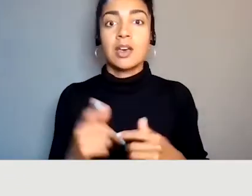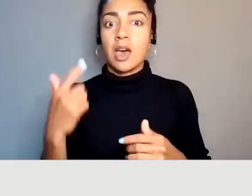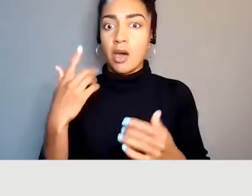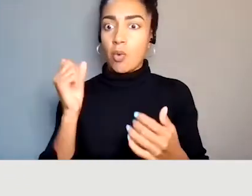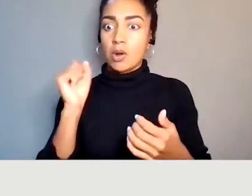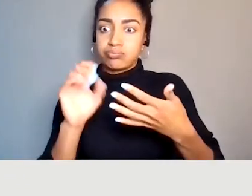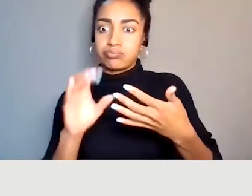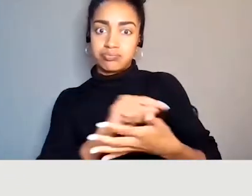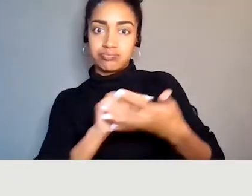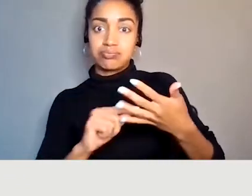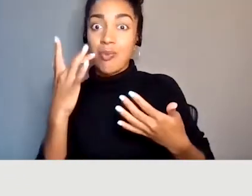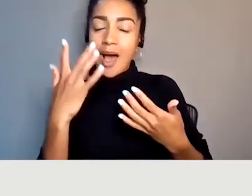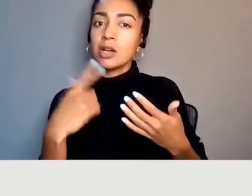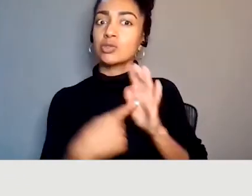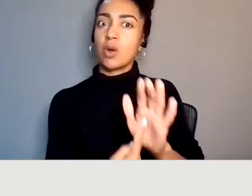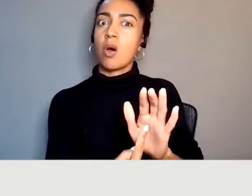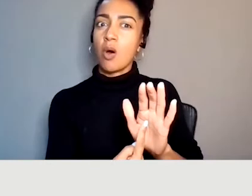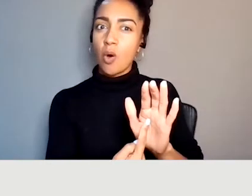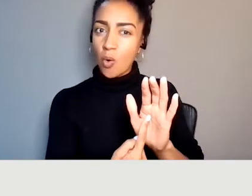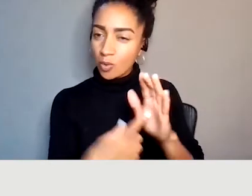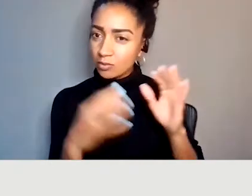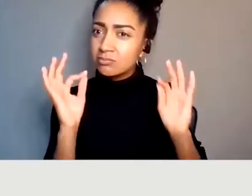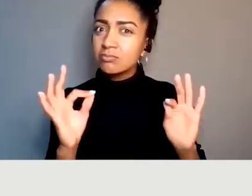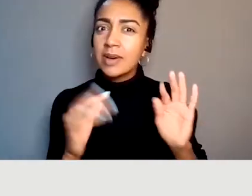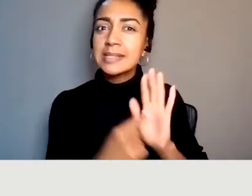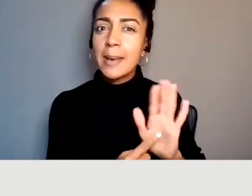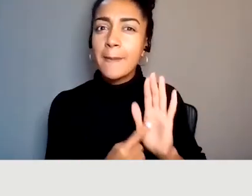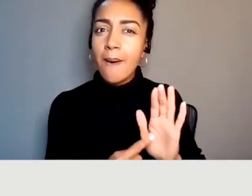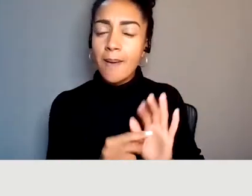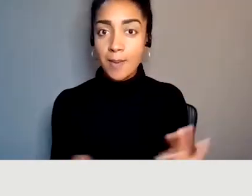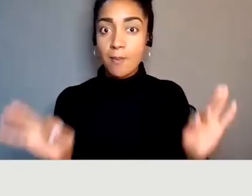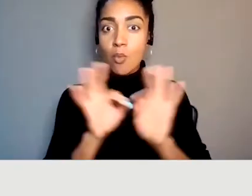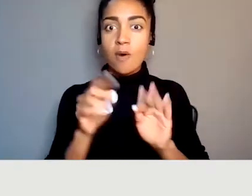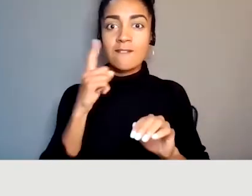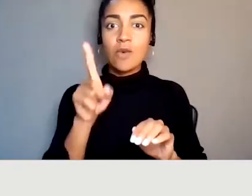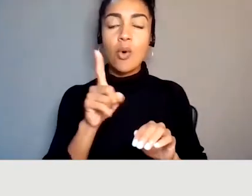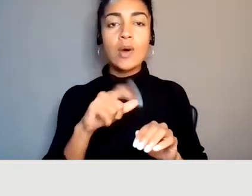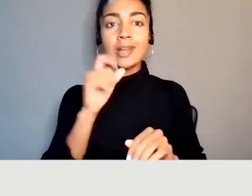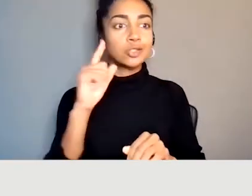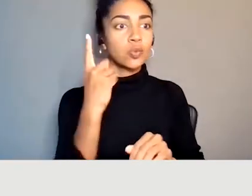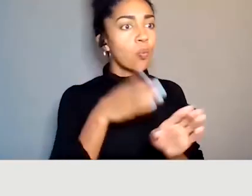earlier — the need for cross-sectoral whole of person approaches if we're going to get all adolescent girls into education and with opportunities. If we